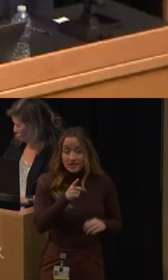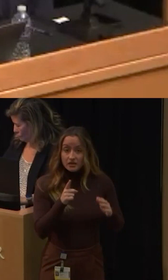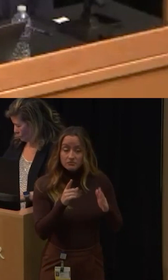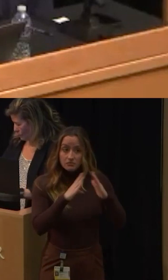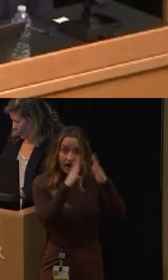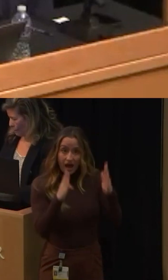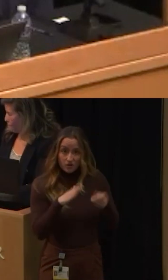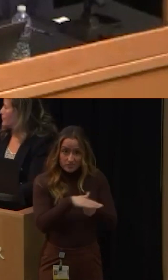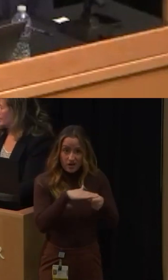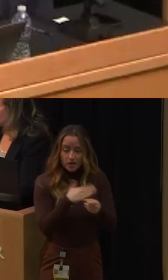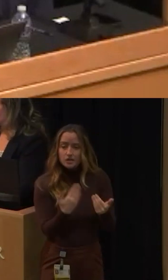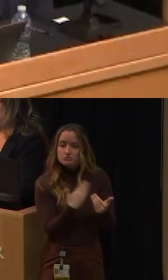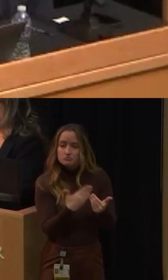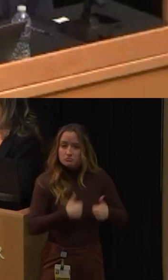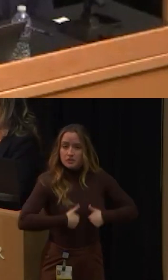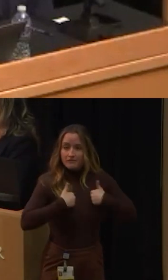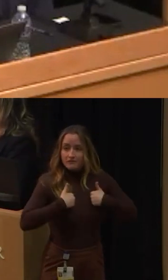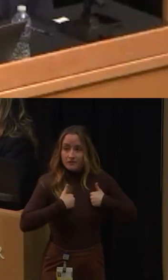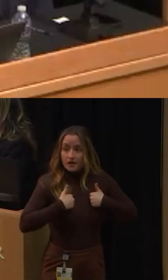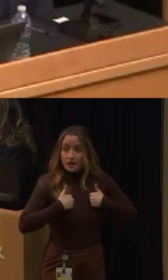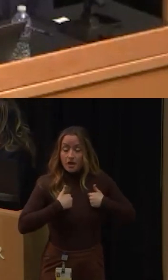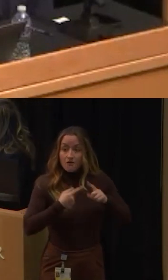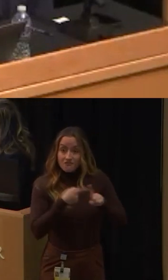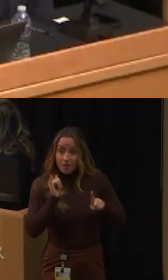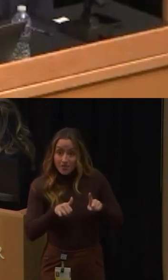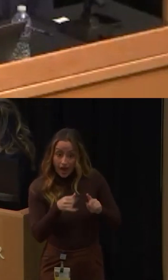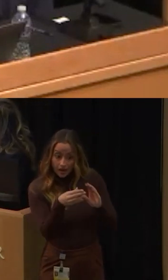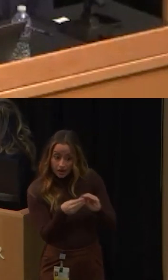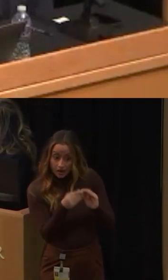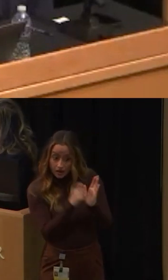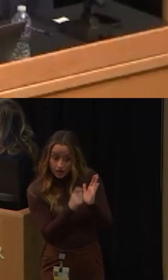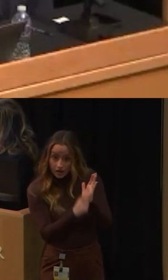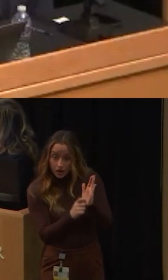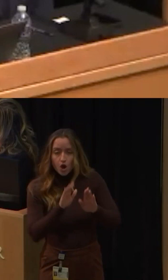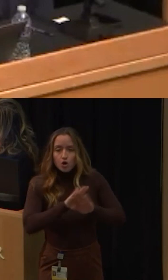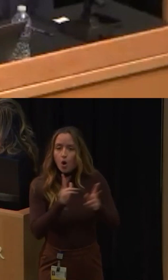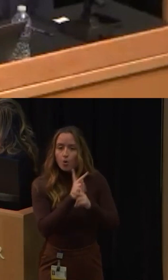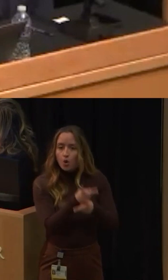and as a result of that, no loans were made. When my parents migrated here